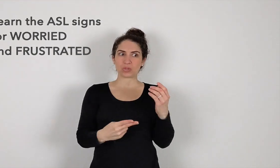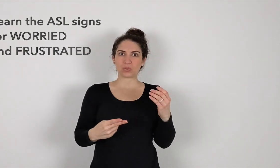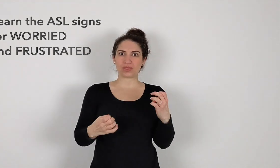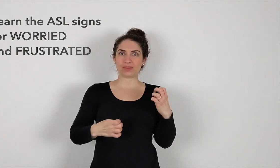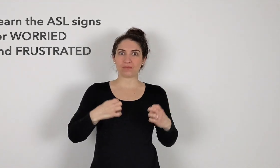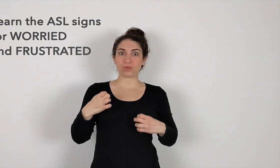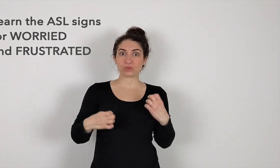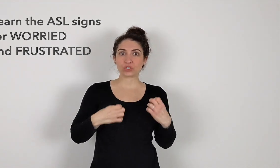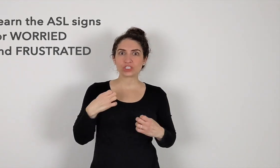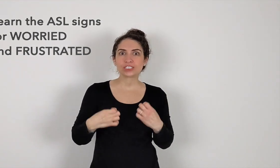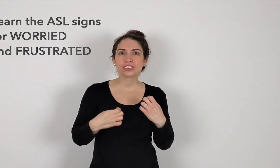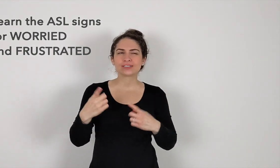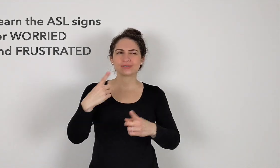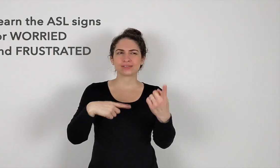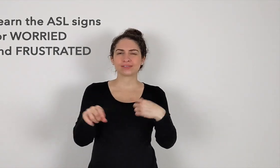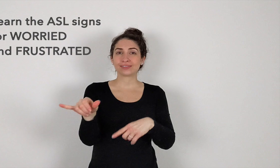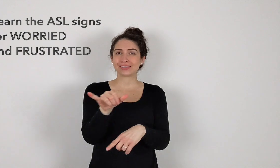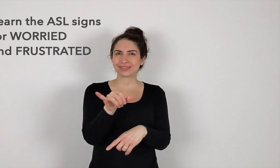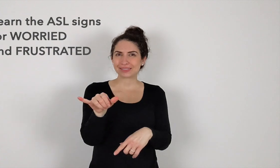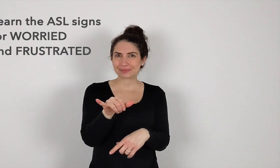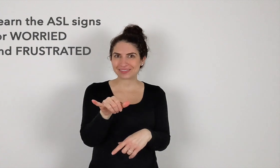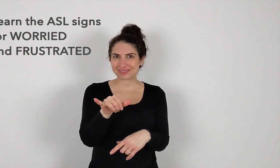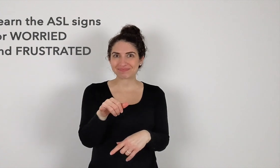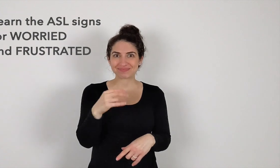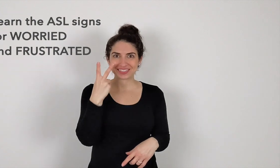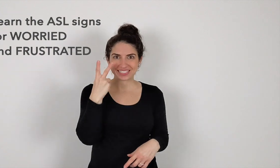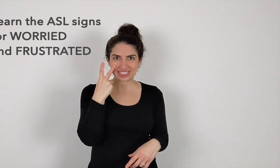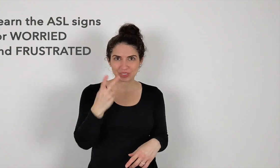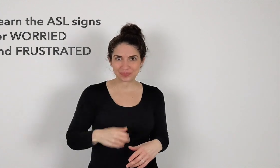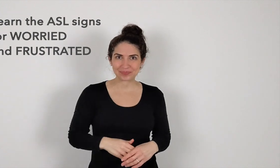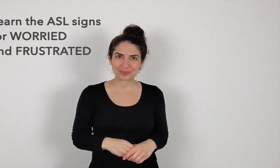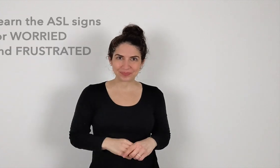Both are emotions, and the signs are similar. You'll see...